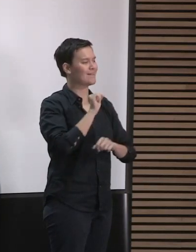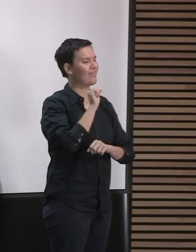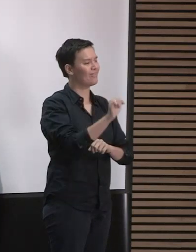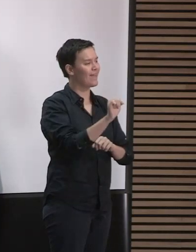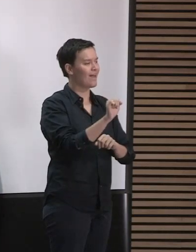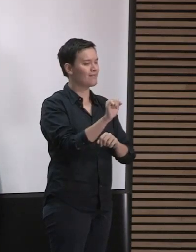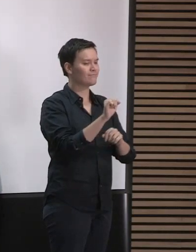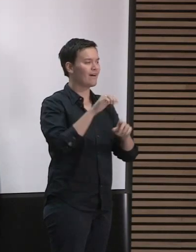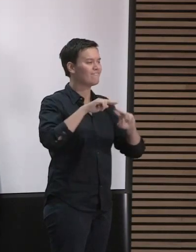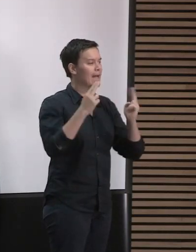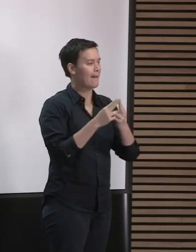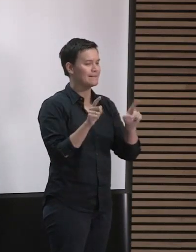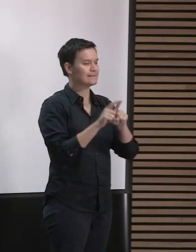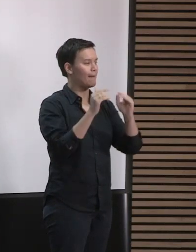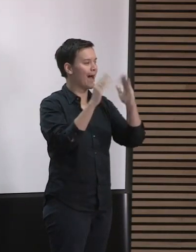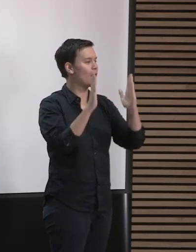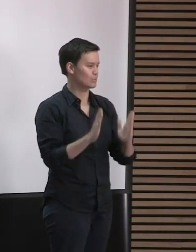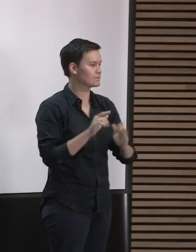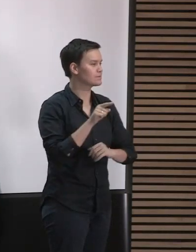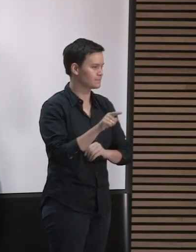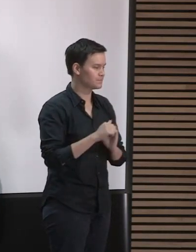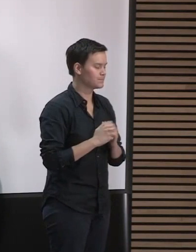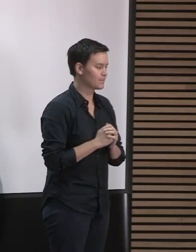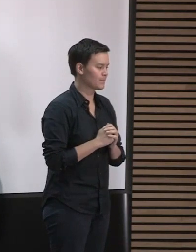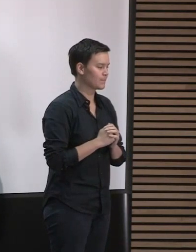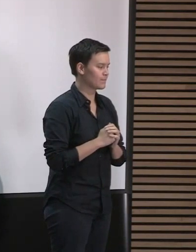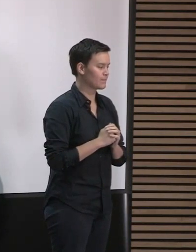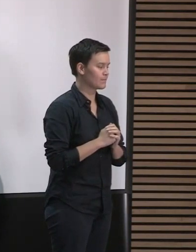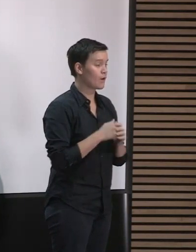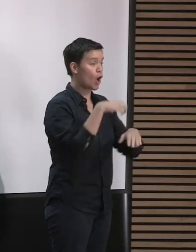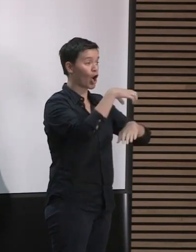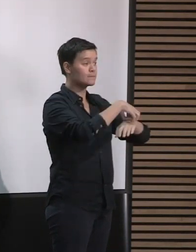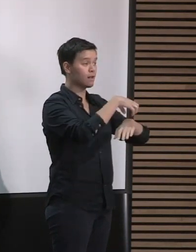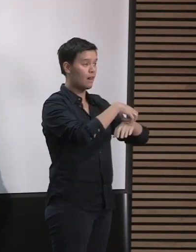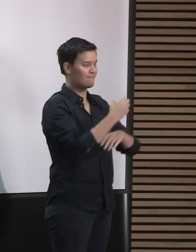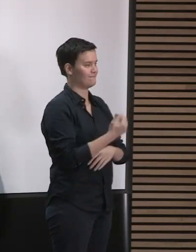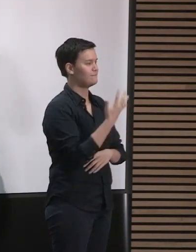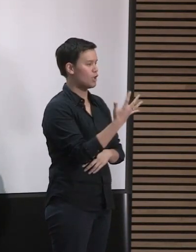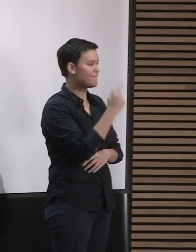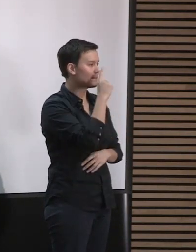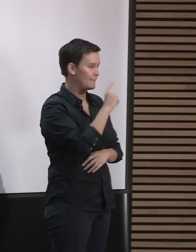Dixie one people who have tested positive in household